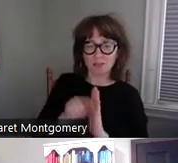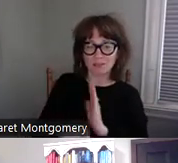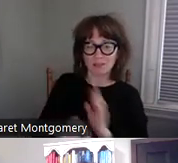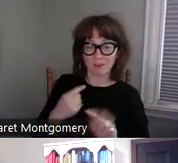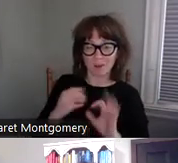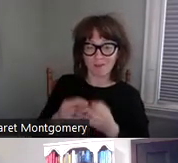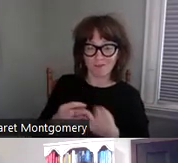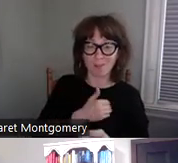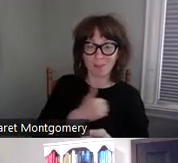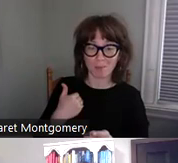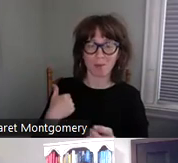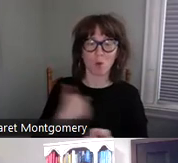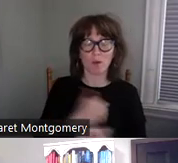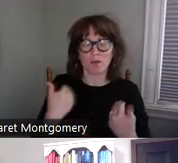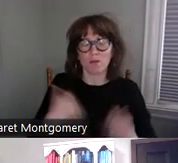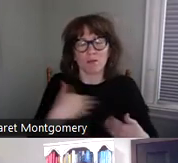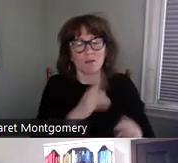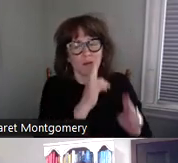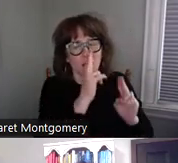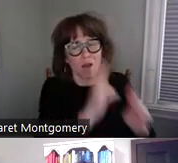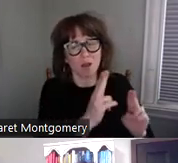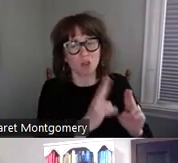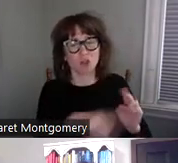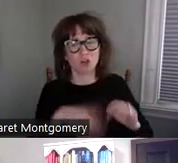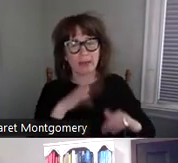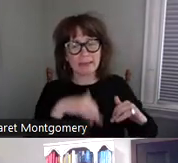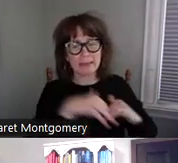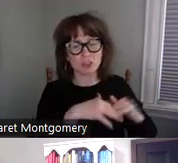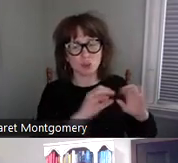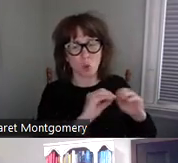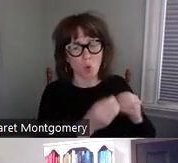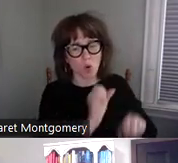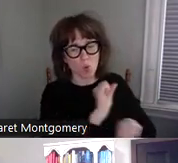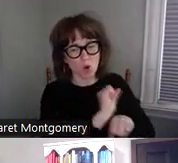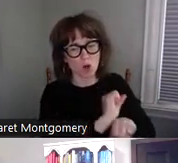indigenous organizations who are working each day towards a world without domestic and sexual